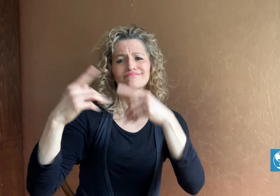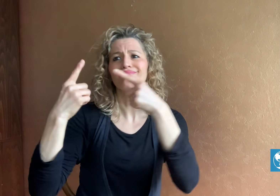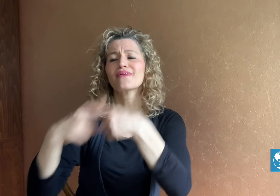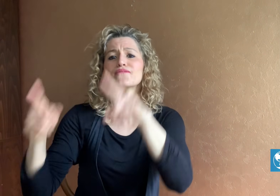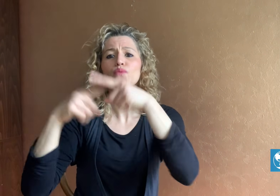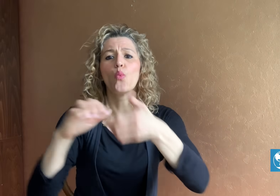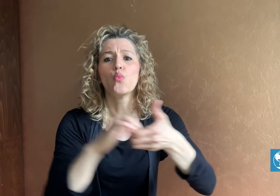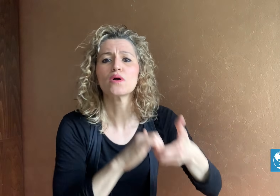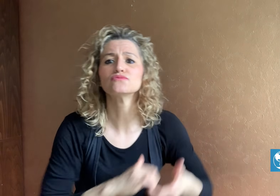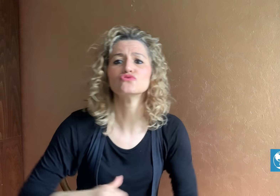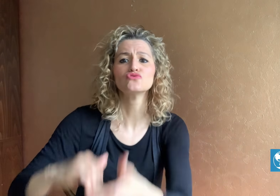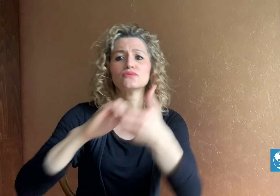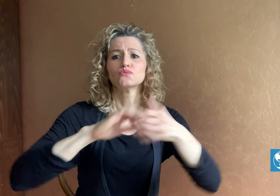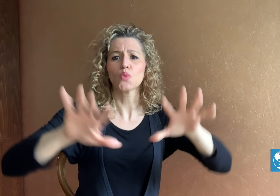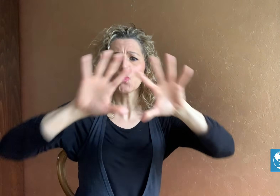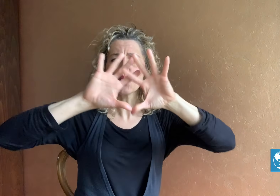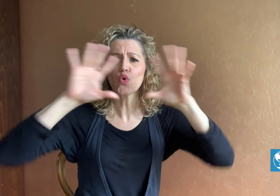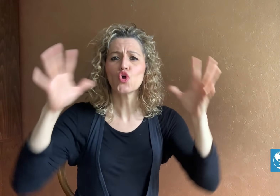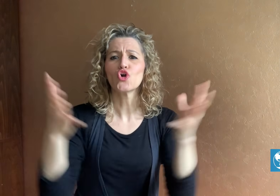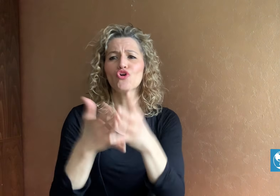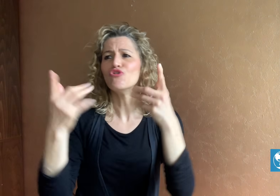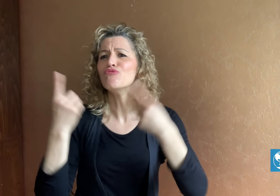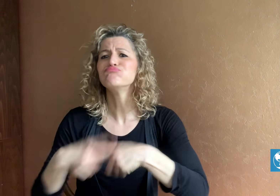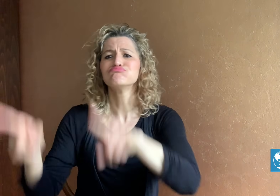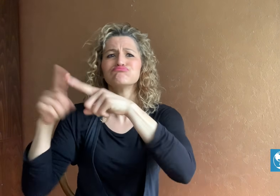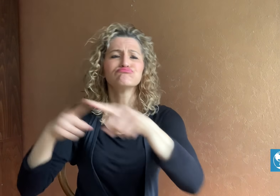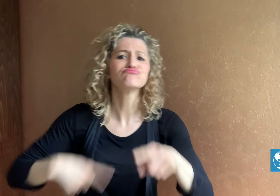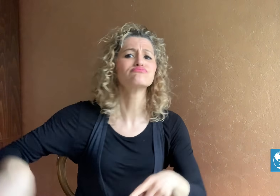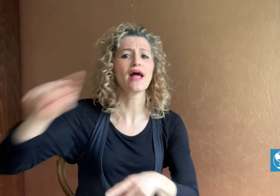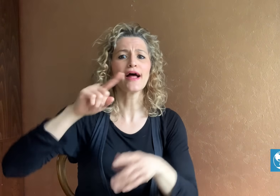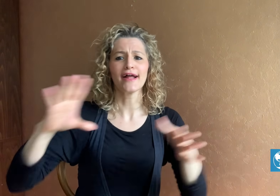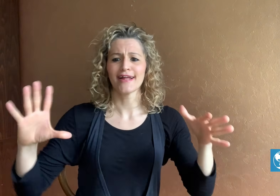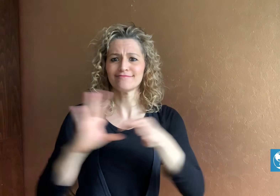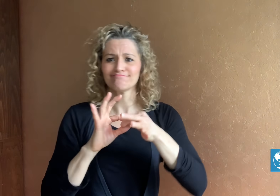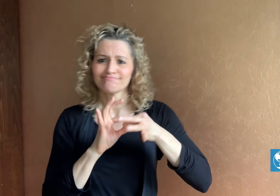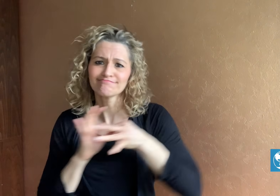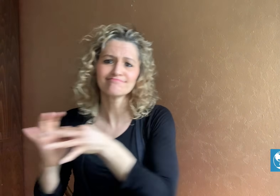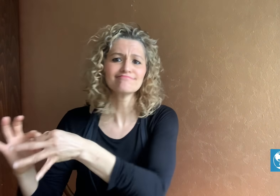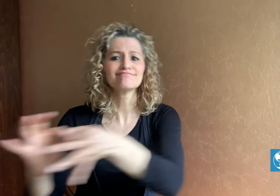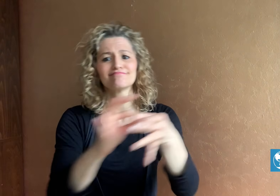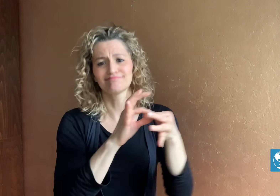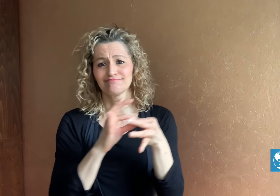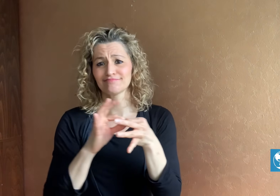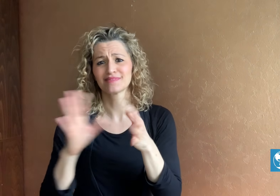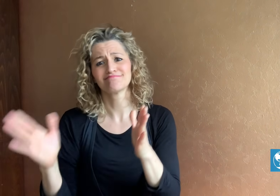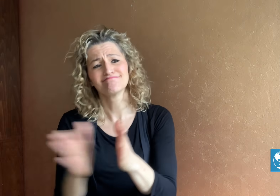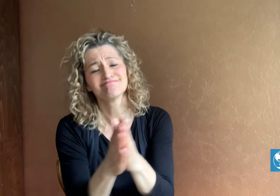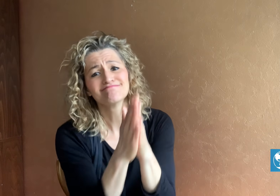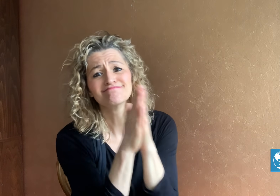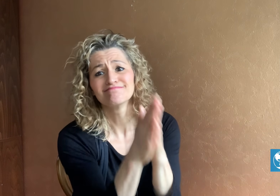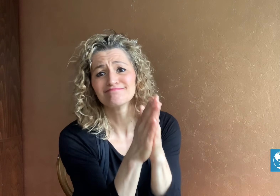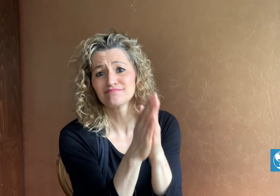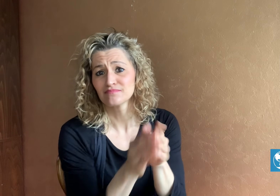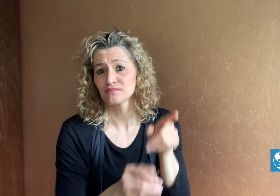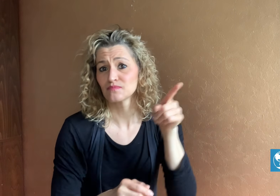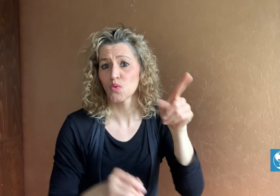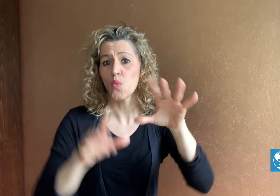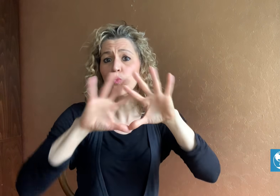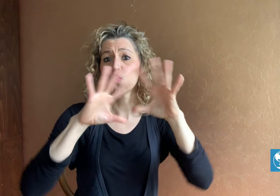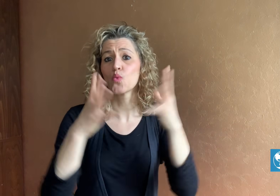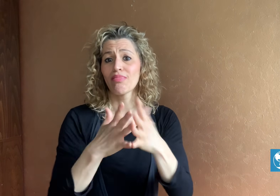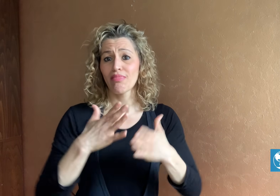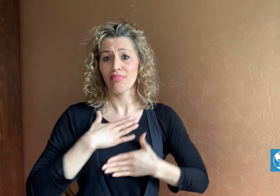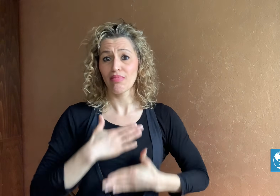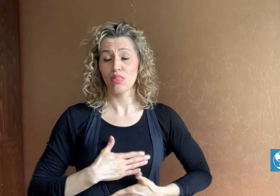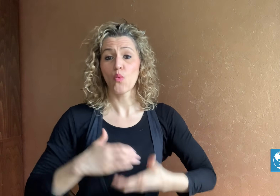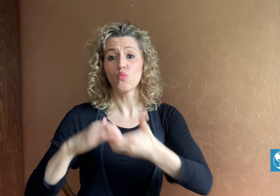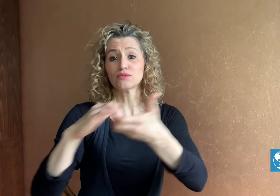More than 240 organisations from all over the world came